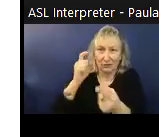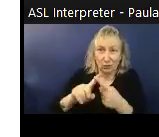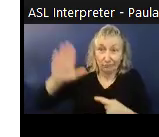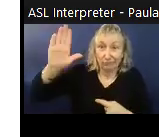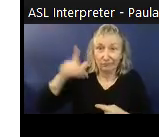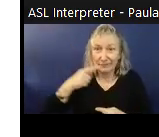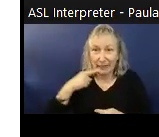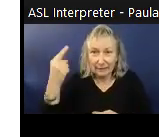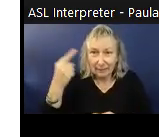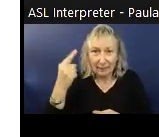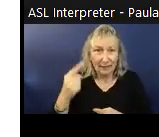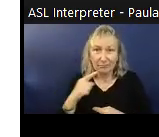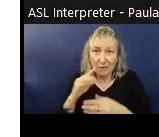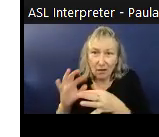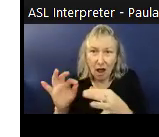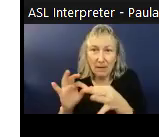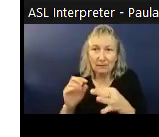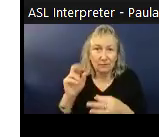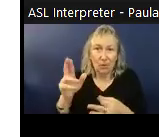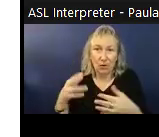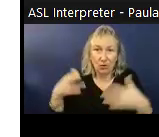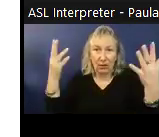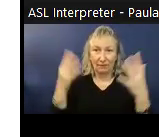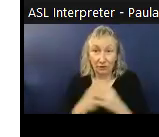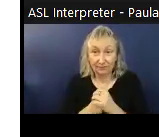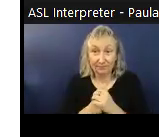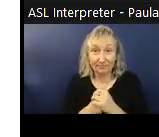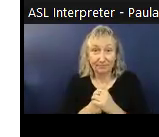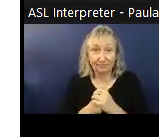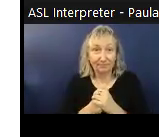you would like to have us take into consideration.